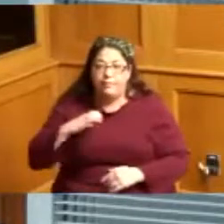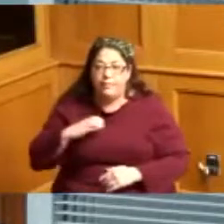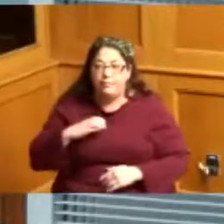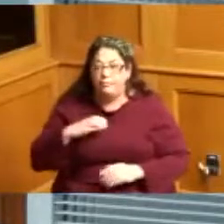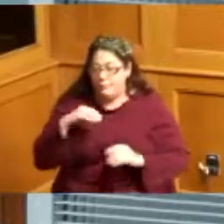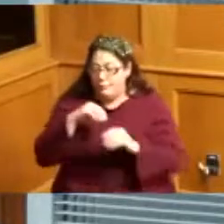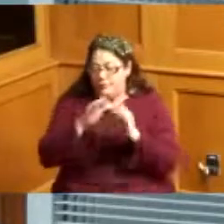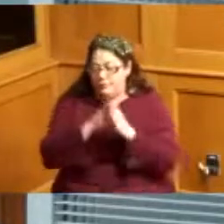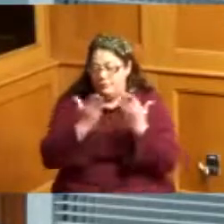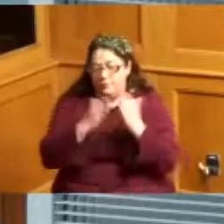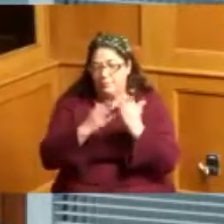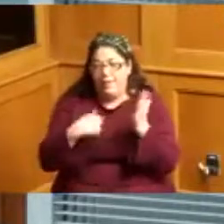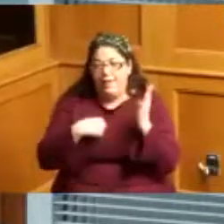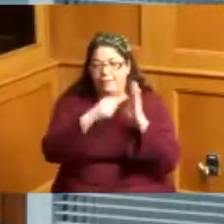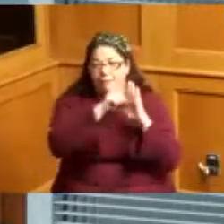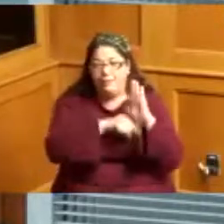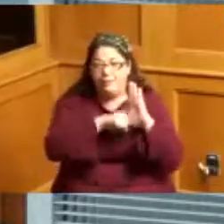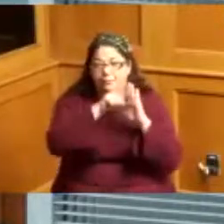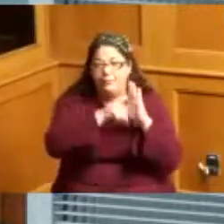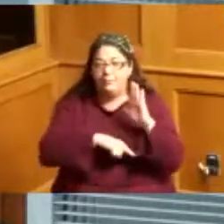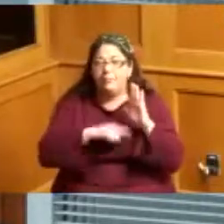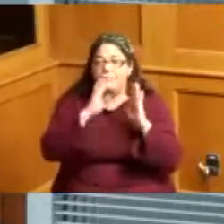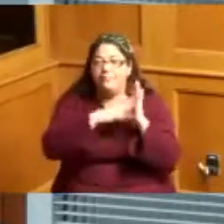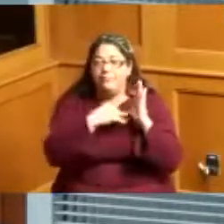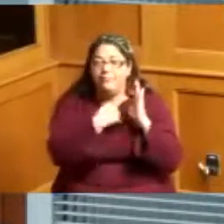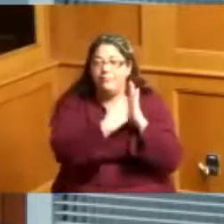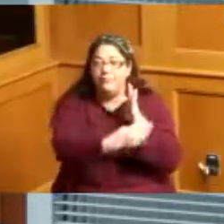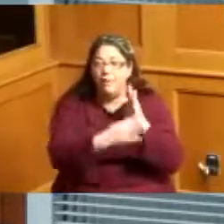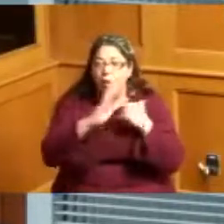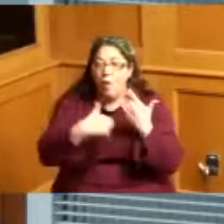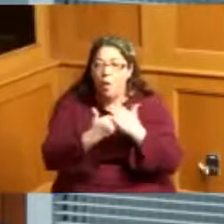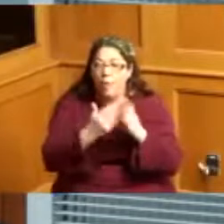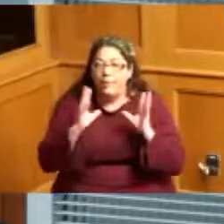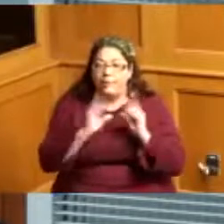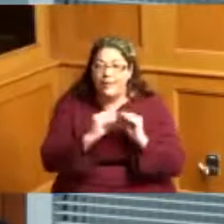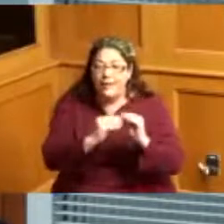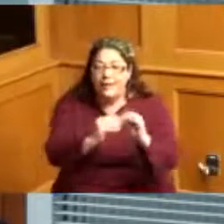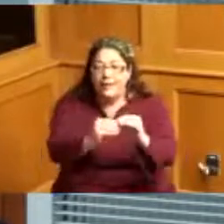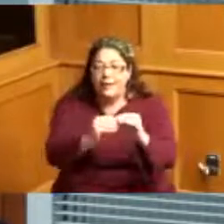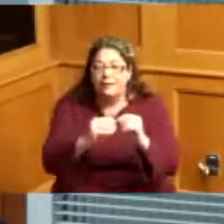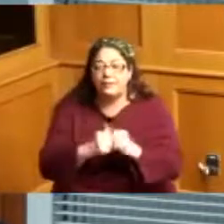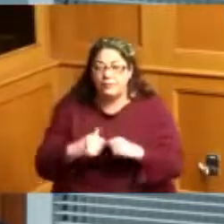the booklet we actually have a table for all the meetings that MSD hosted and facilitated and who